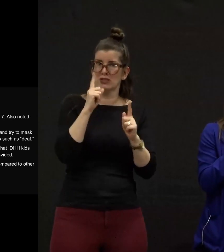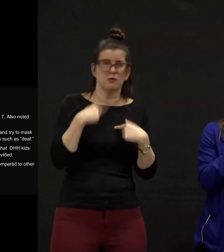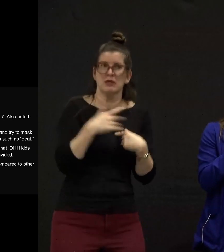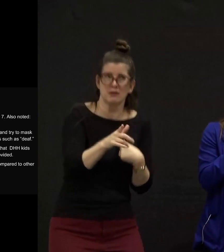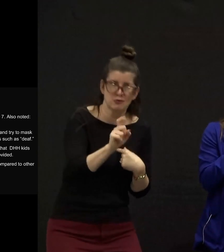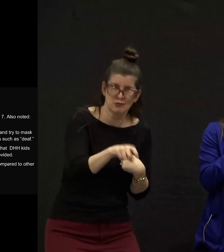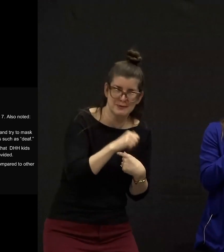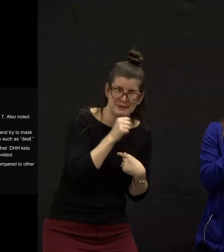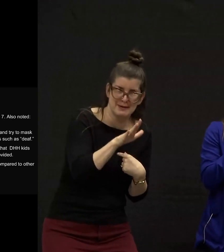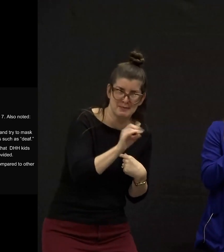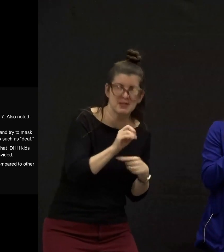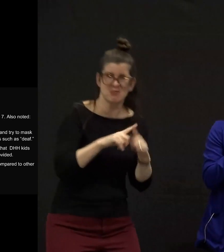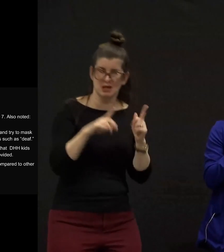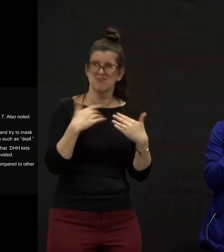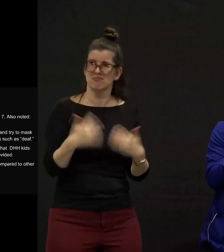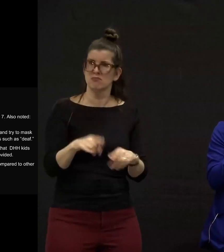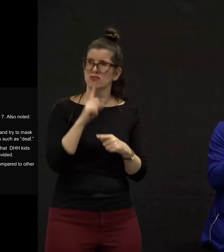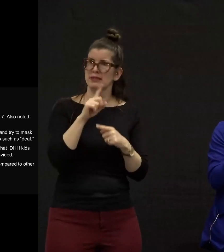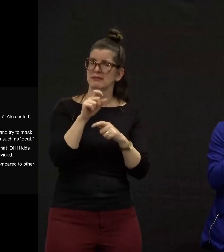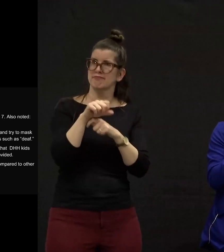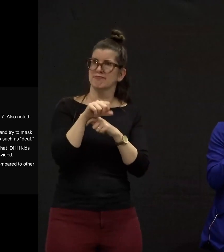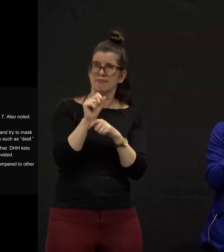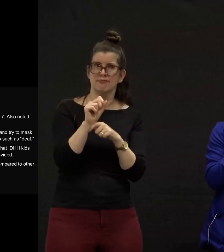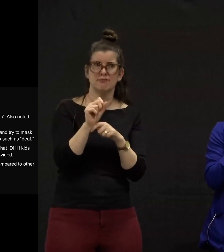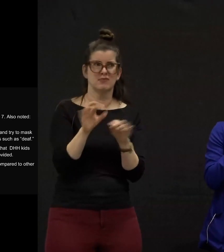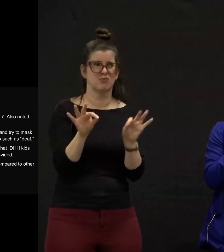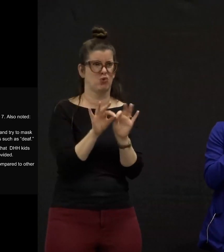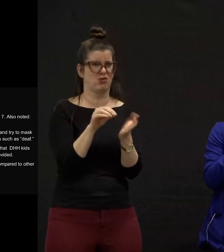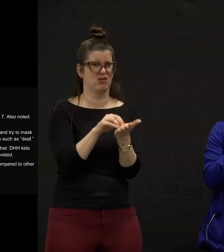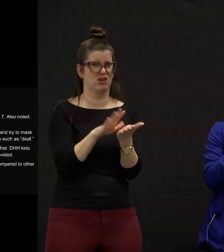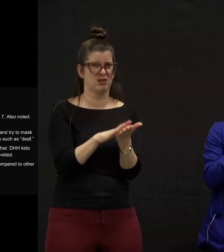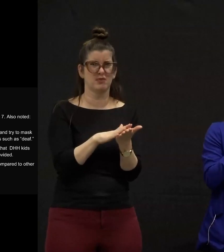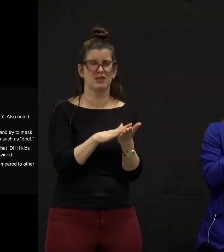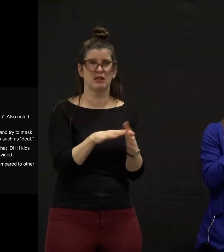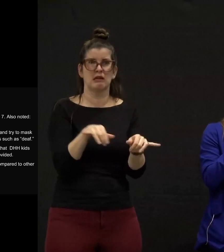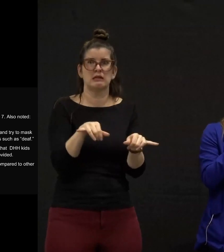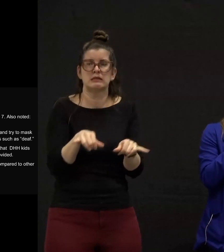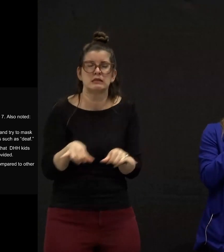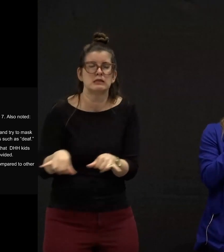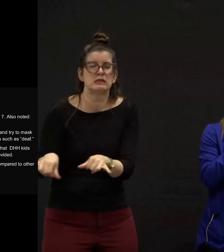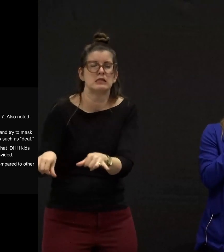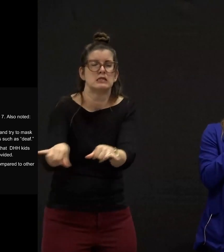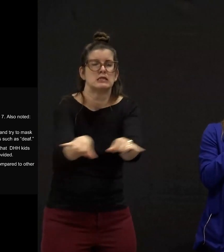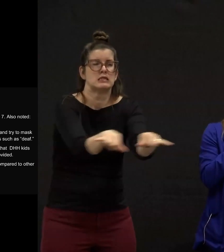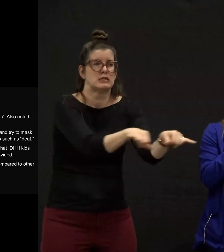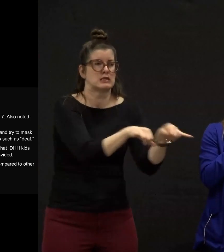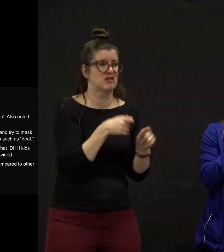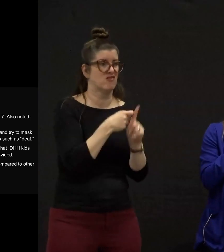but it was important to document that we had these reports consistently from our kiddos as young as six.